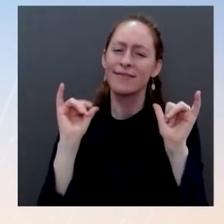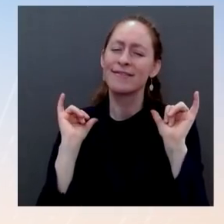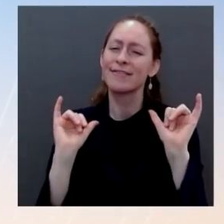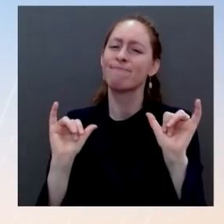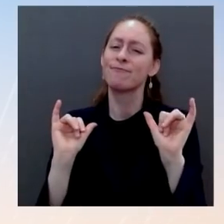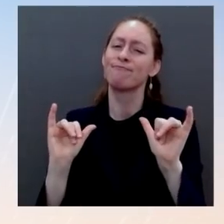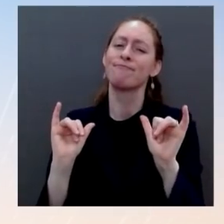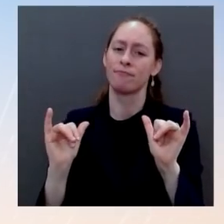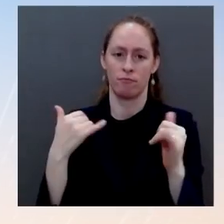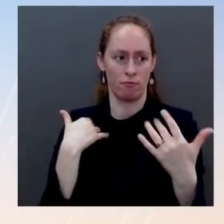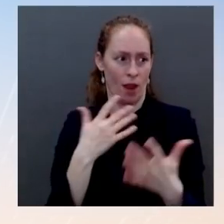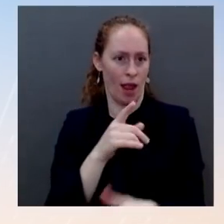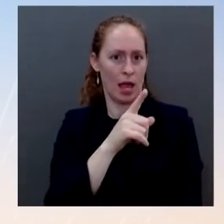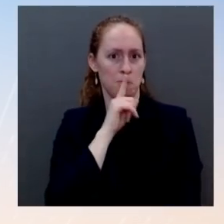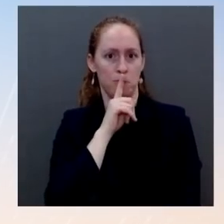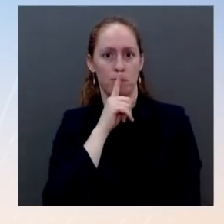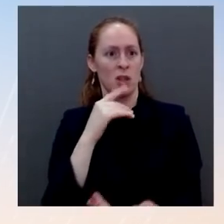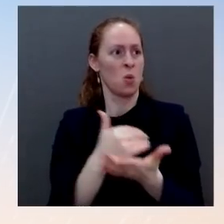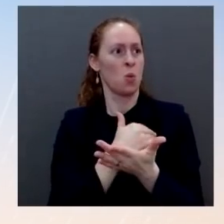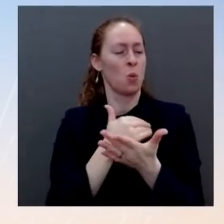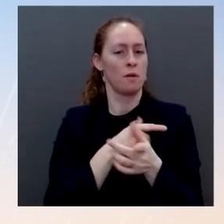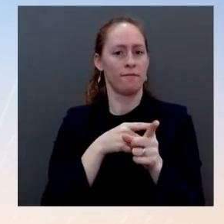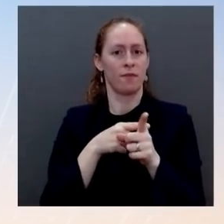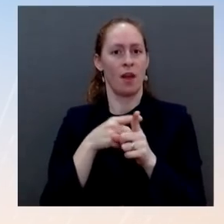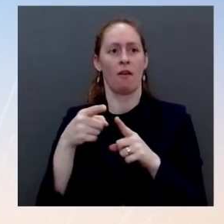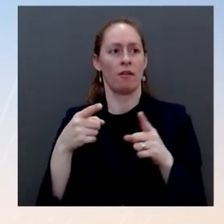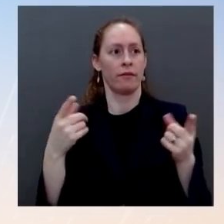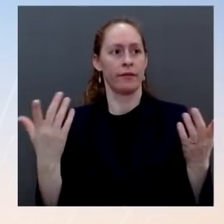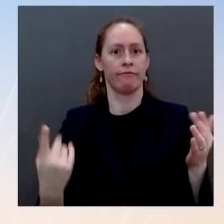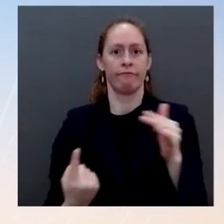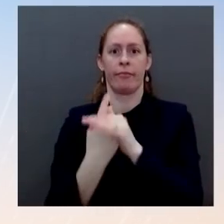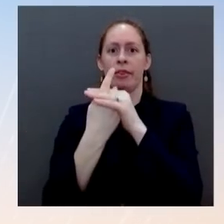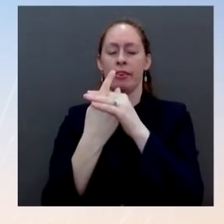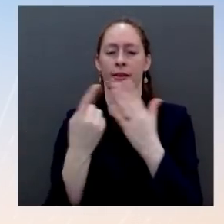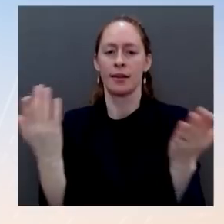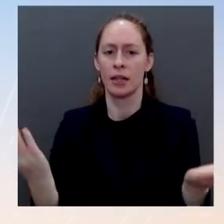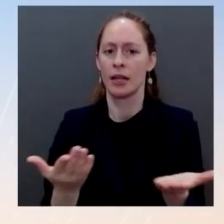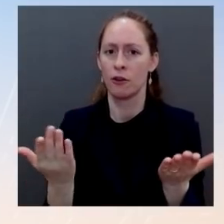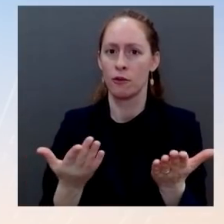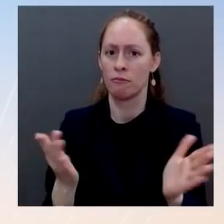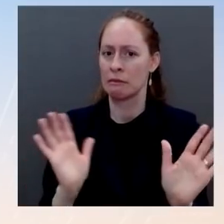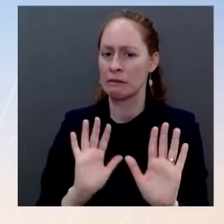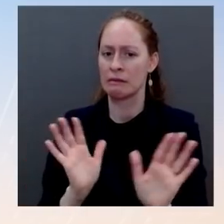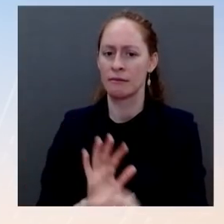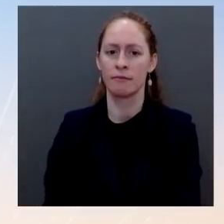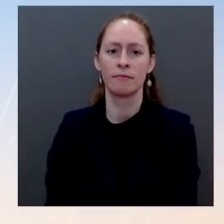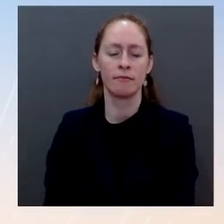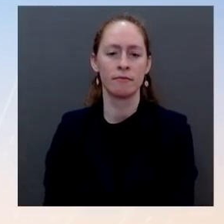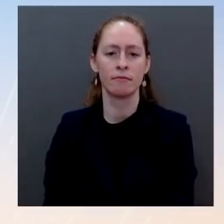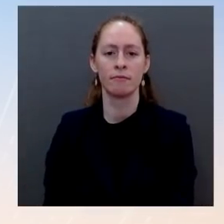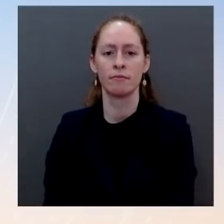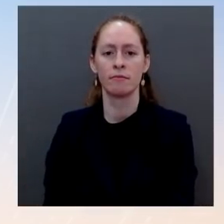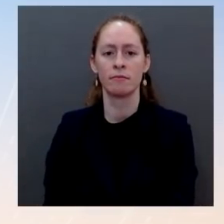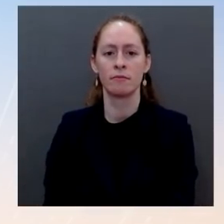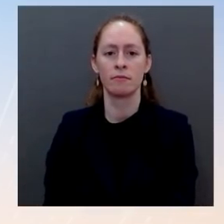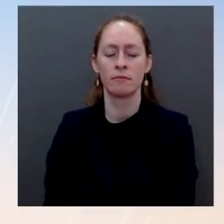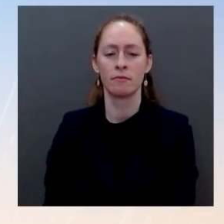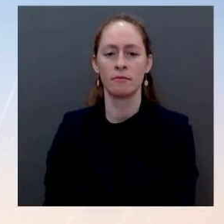that explanation or argument being made by our health and medical experts. I would -- I may point you to the FAA or the DOT